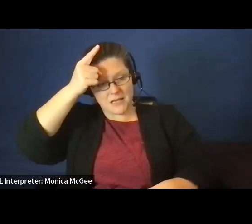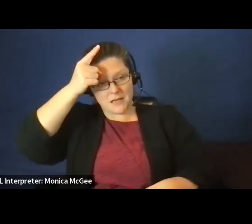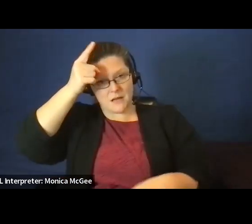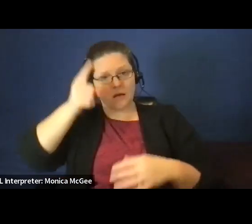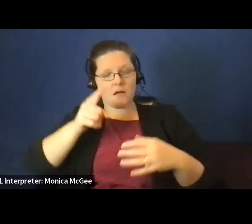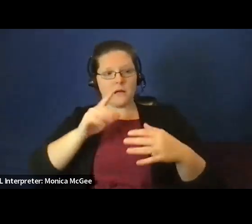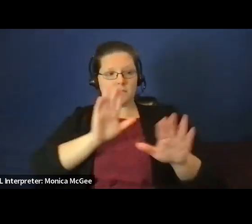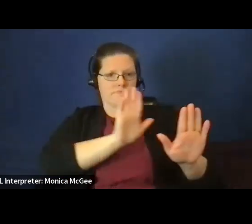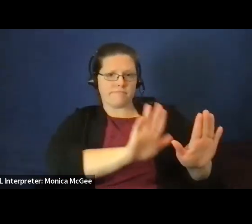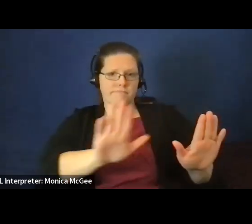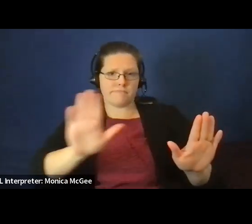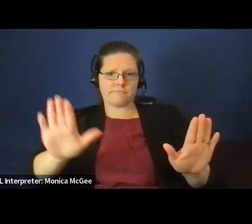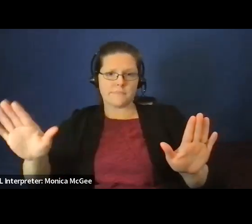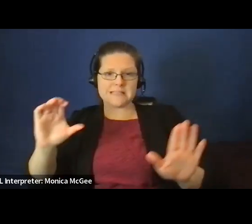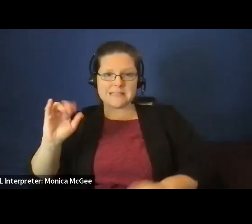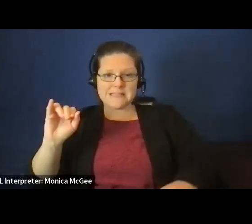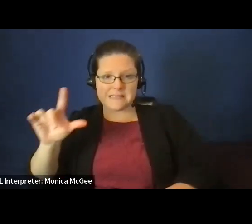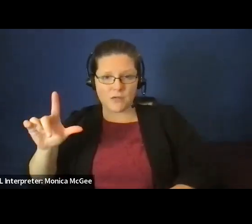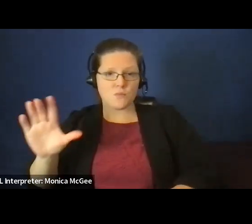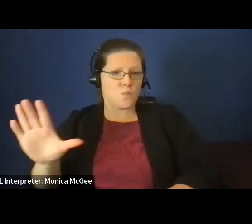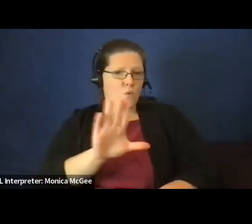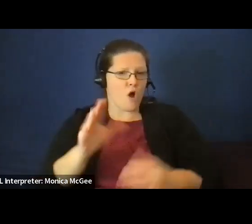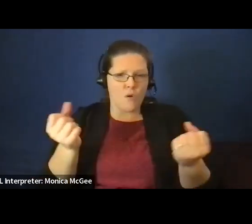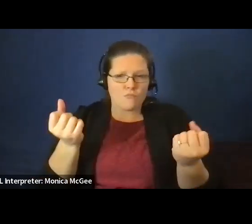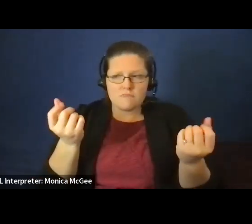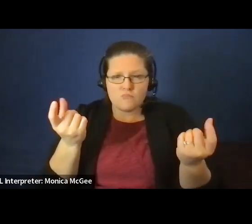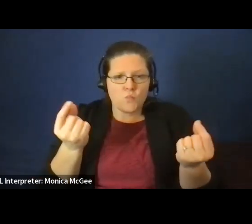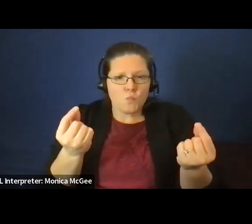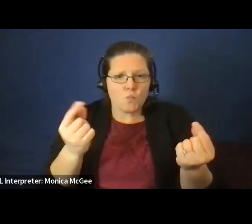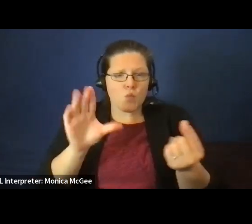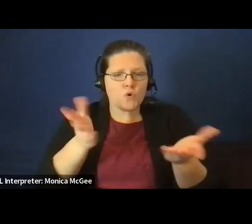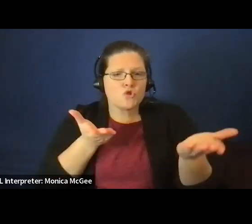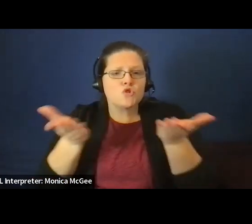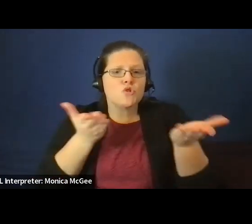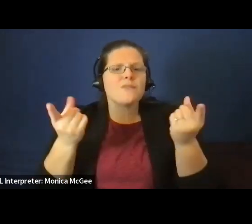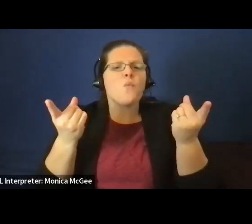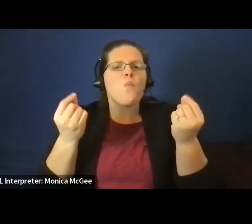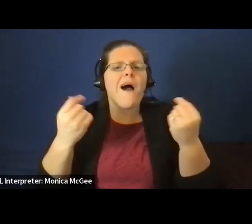a really important thing to do before you get a storm is understanding what